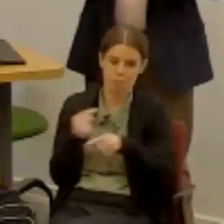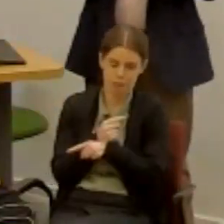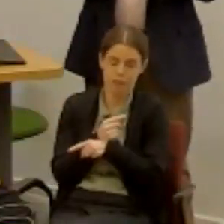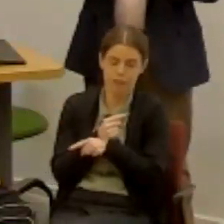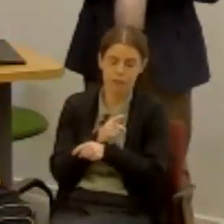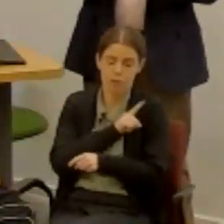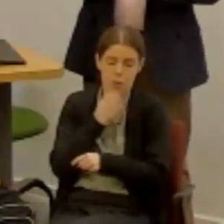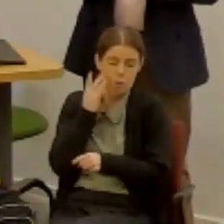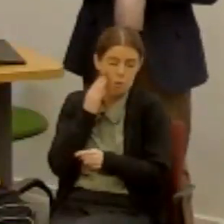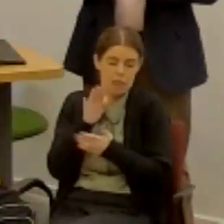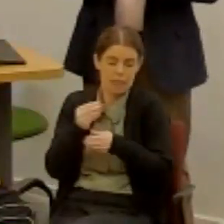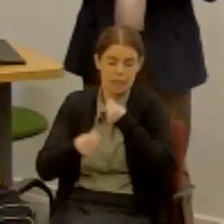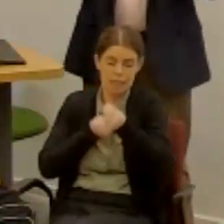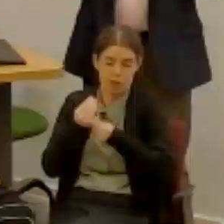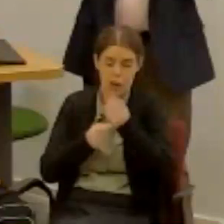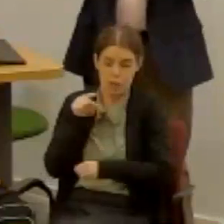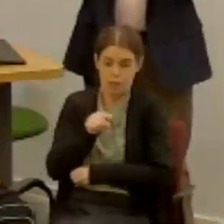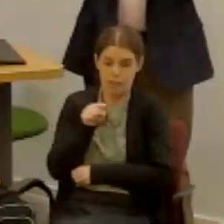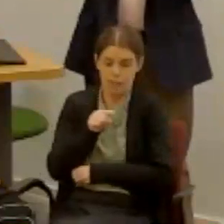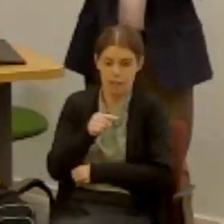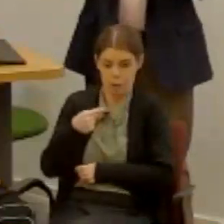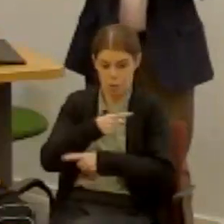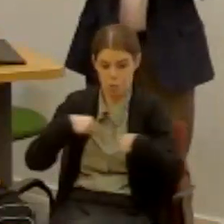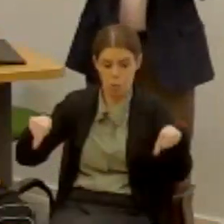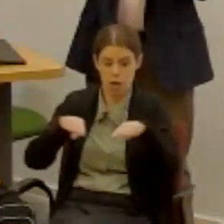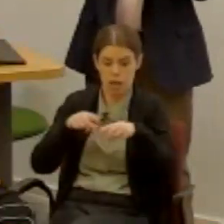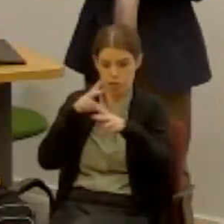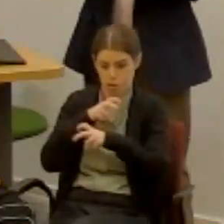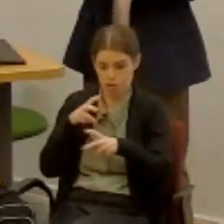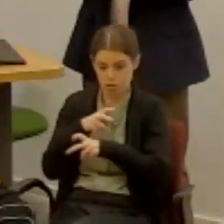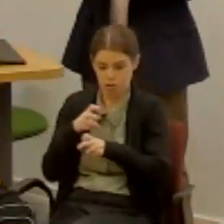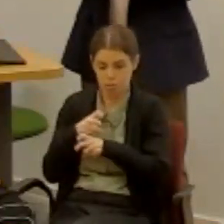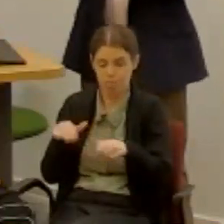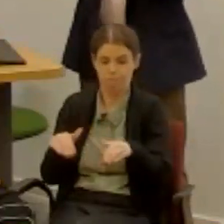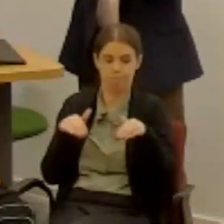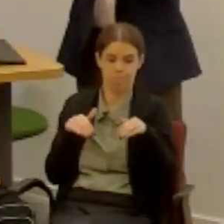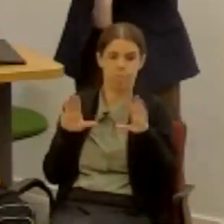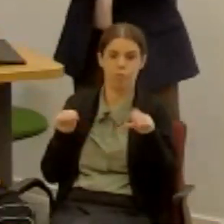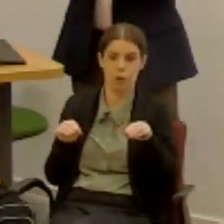we described as dementia pure Listicle. I think we, as researchers, just shut down and think, thinking this probably isn't a